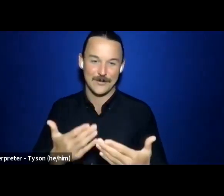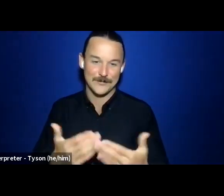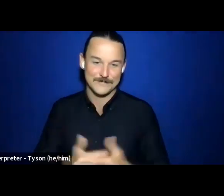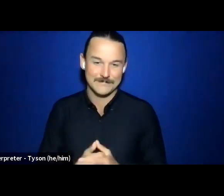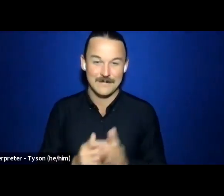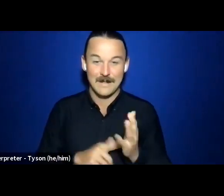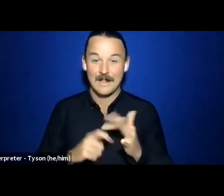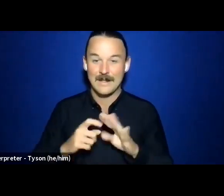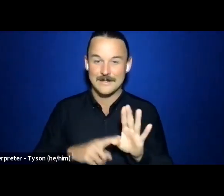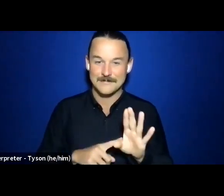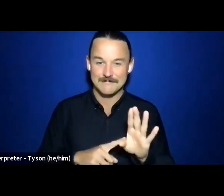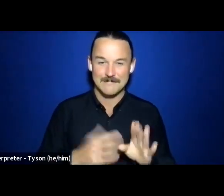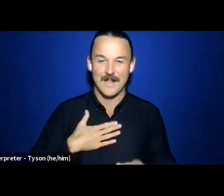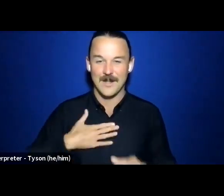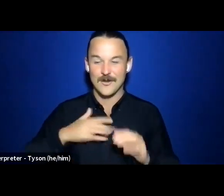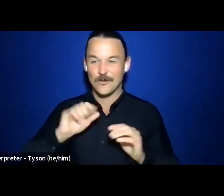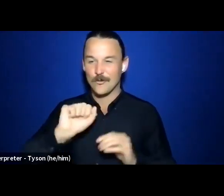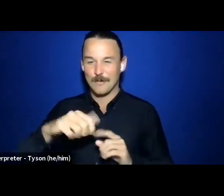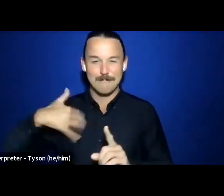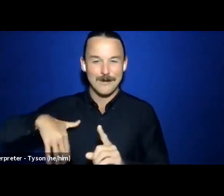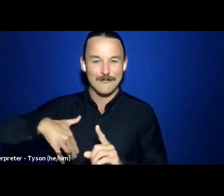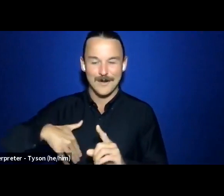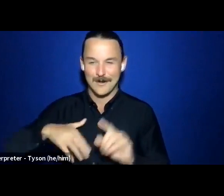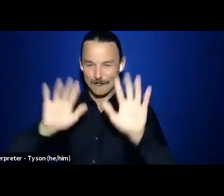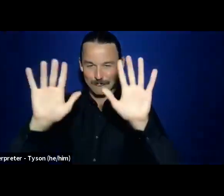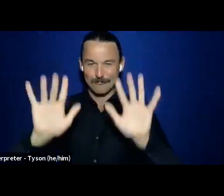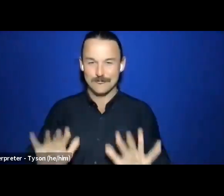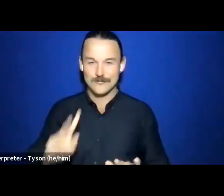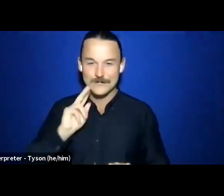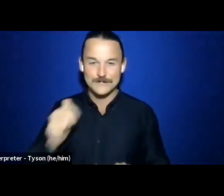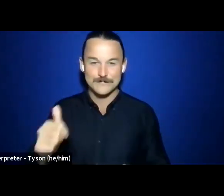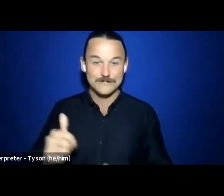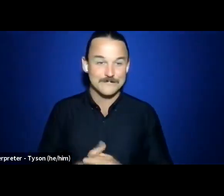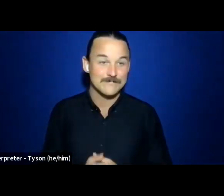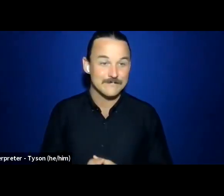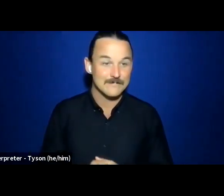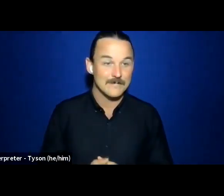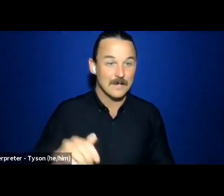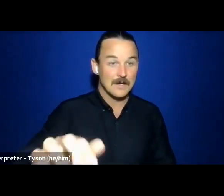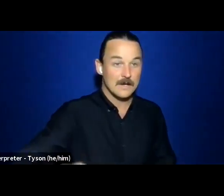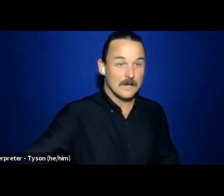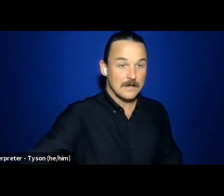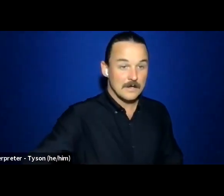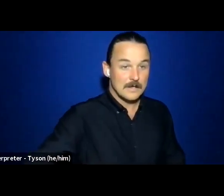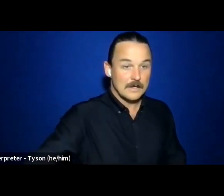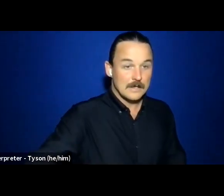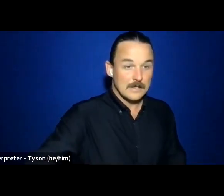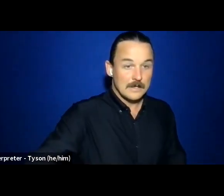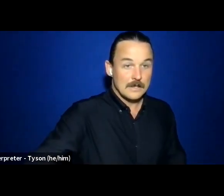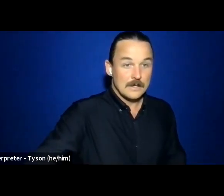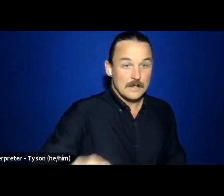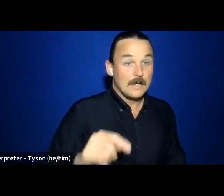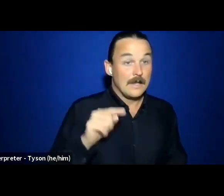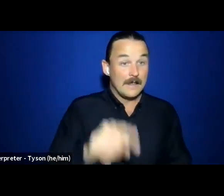histories of LGBT q plus community organizing and the Creative ways we build communities of care, thank of care. Thank you lucky. I also like a shiny object I also like a shiny background. And that is the next 10 And that is the next 10, or it